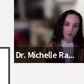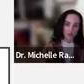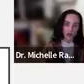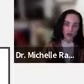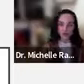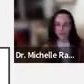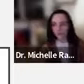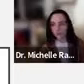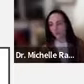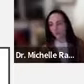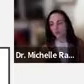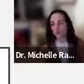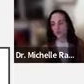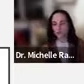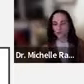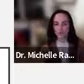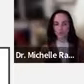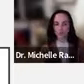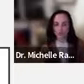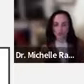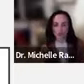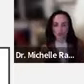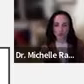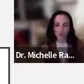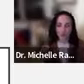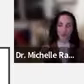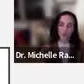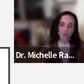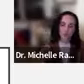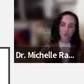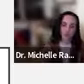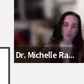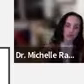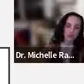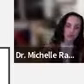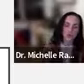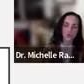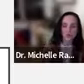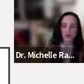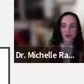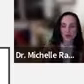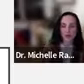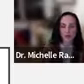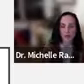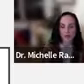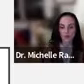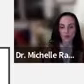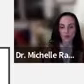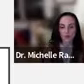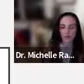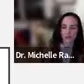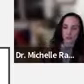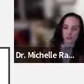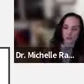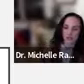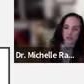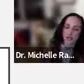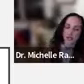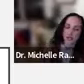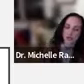really not insignificant. So, how does it how does it present how different. nt is coleman and children in verse